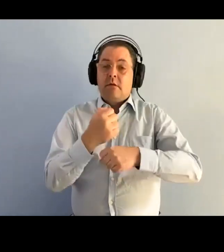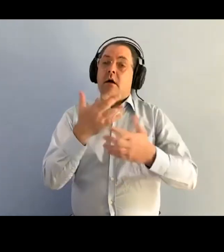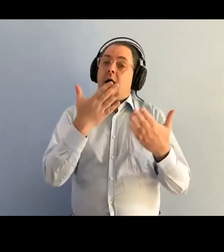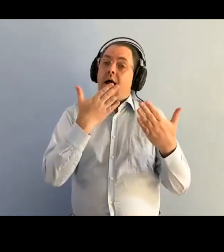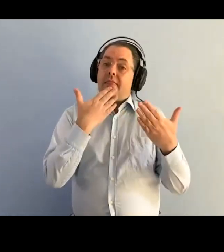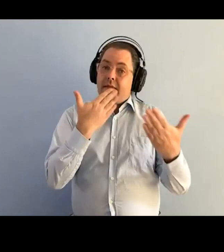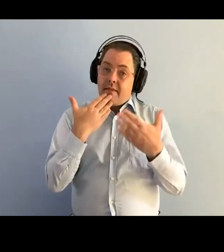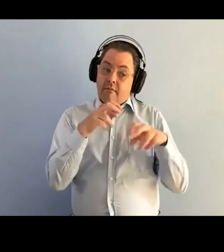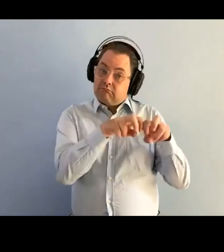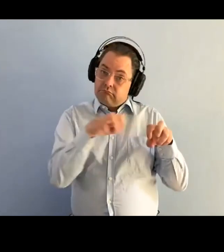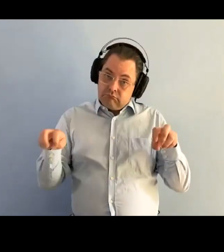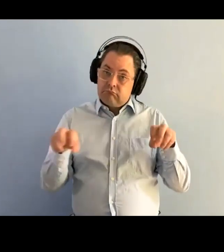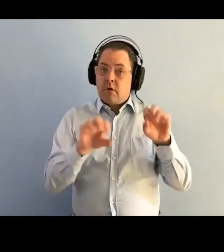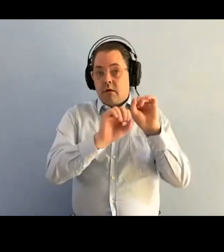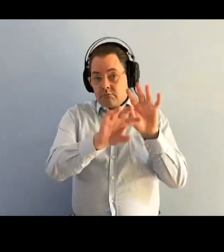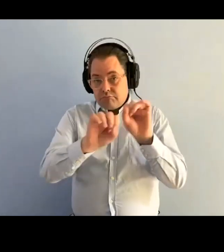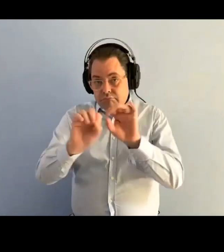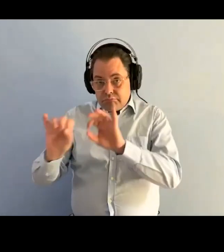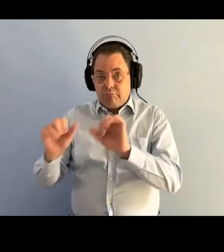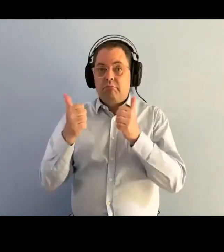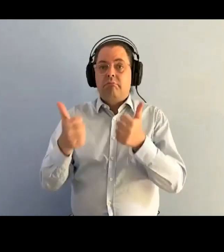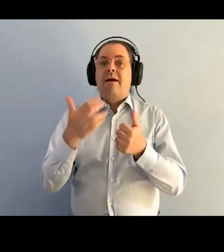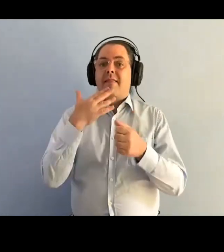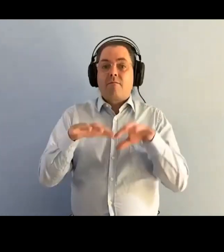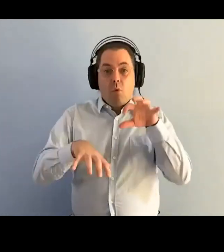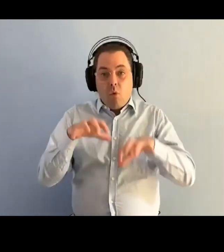Unfortunately no time for questions. But I want to thank once again